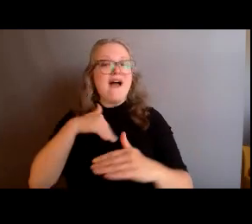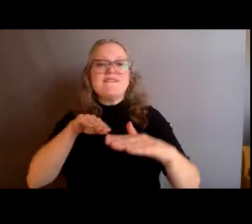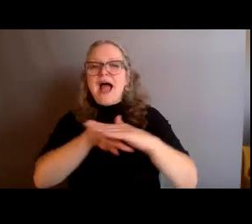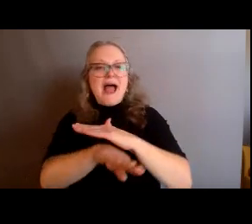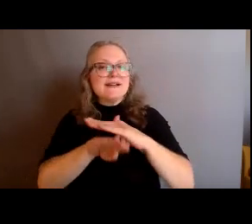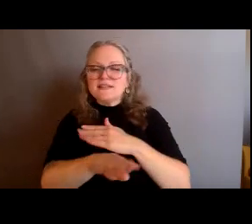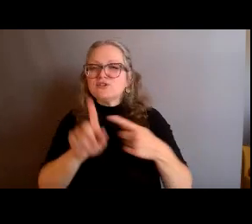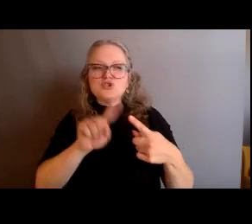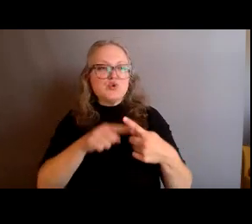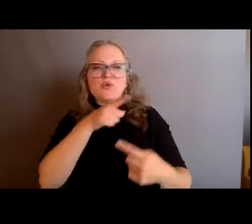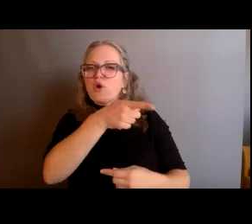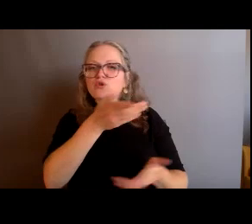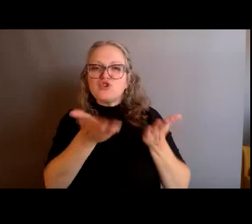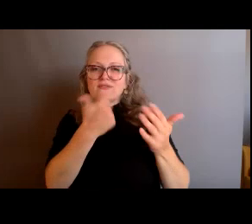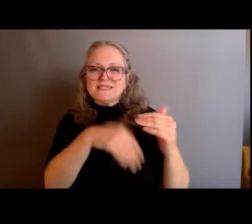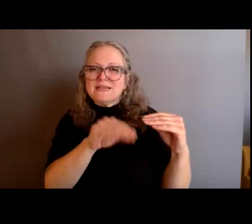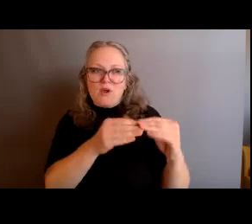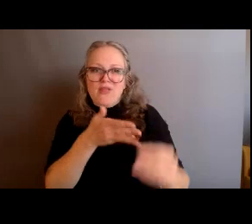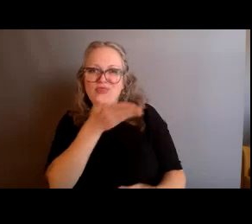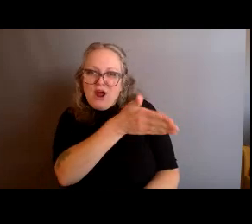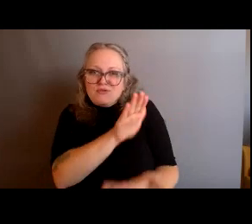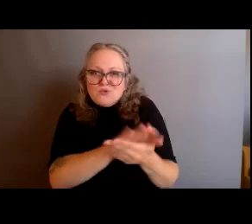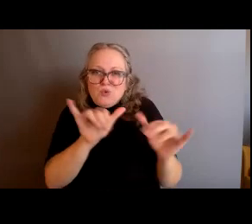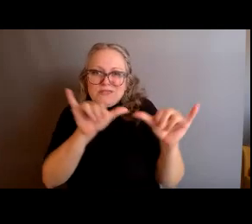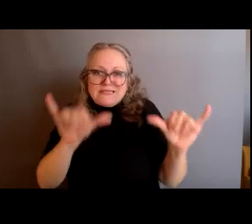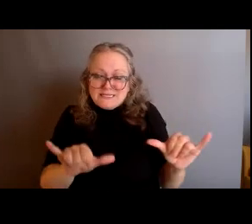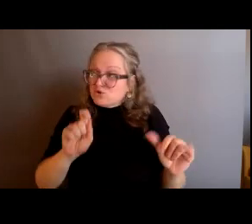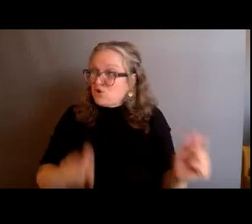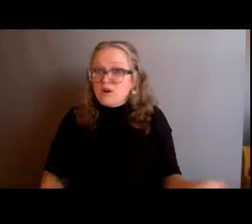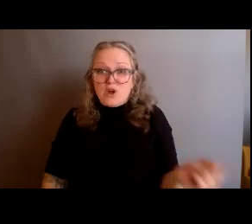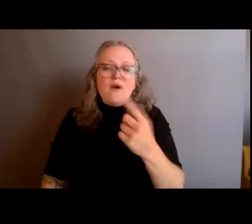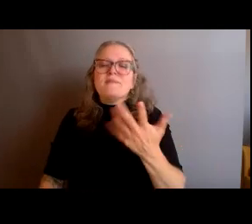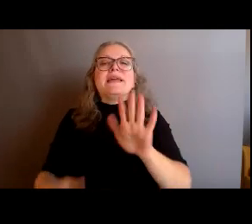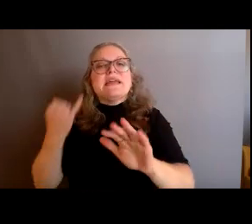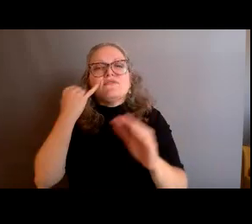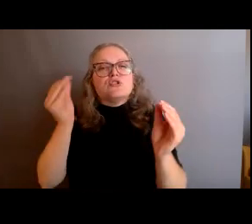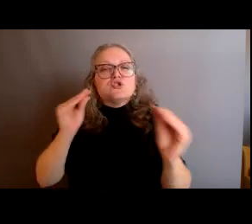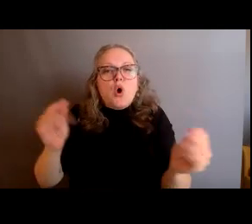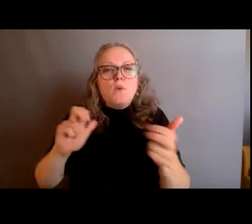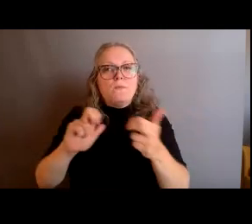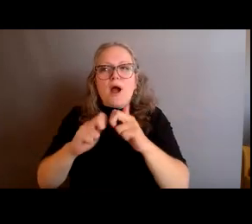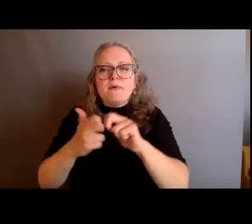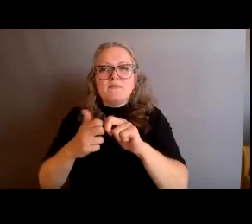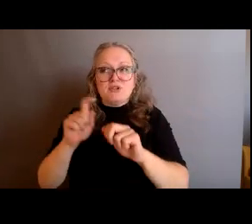should a person get their hearing tested other than a red flags? I'm sorry. Maybe every year, every couple years.